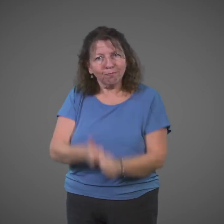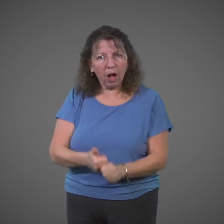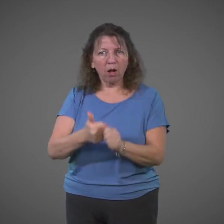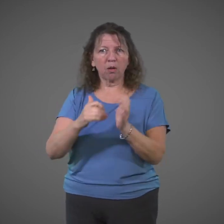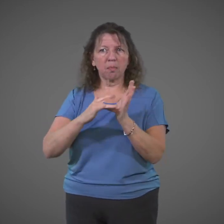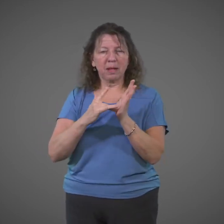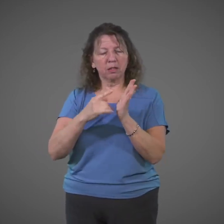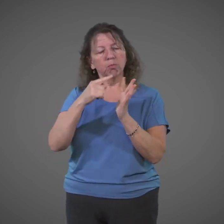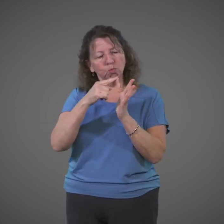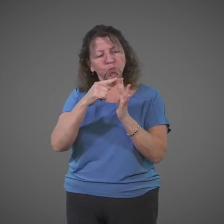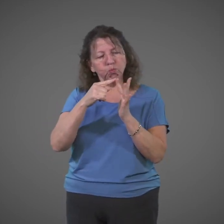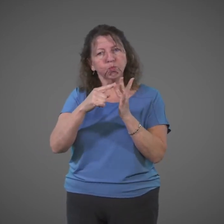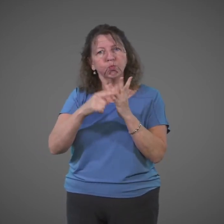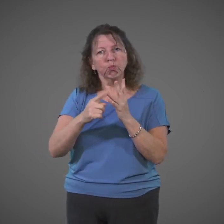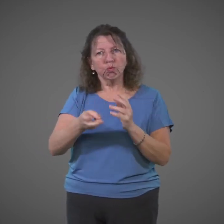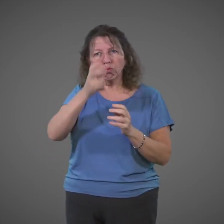follow the instructions carefully.